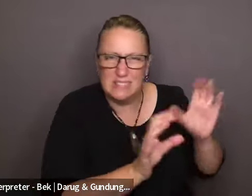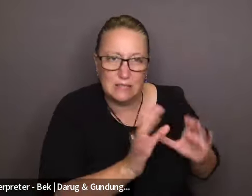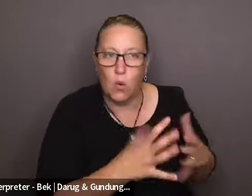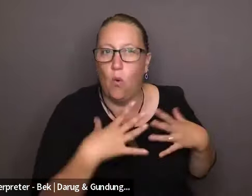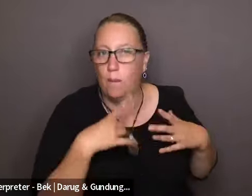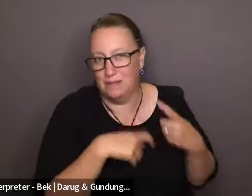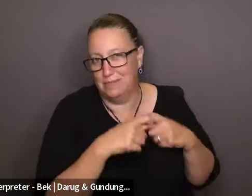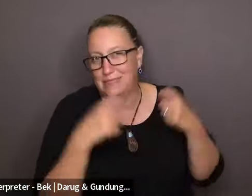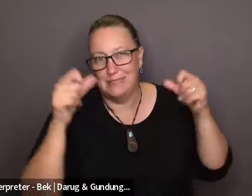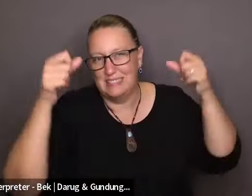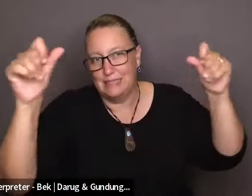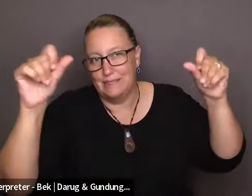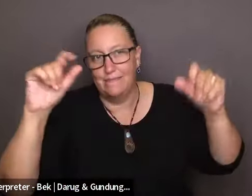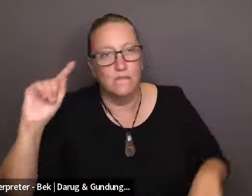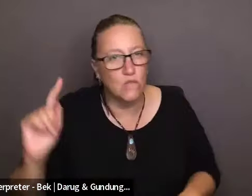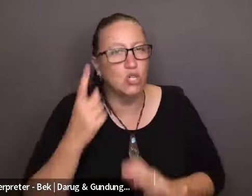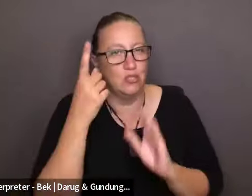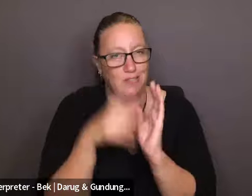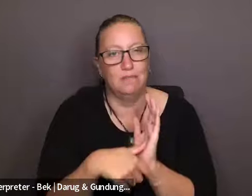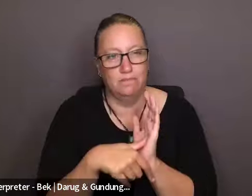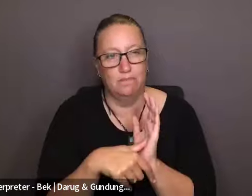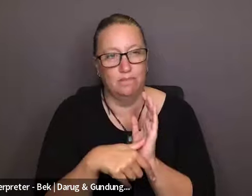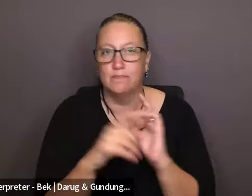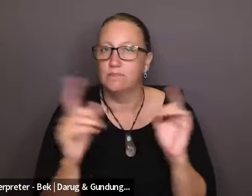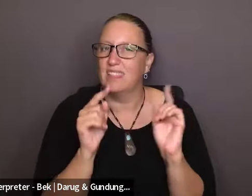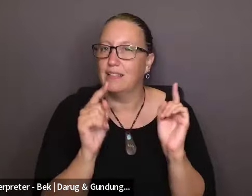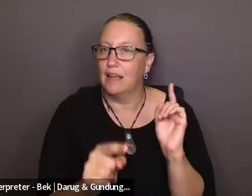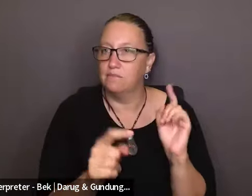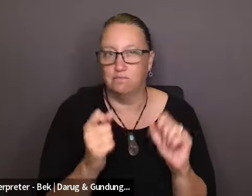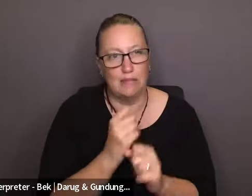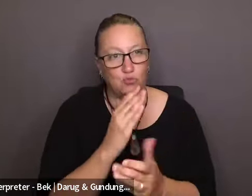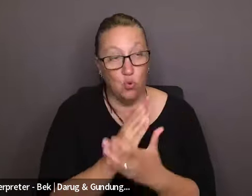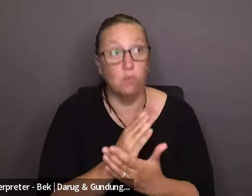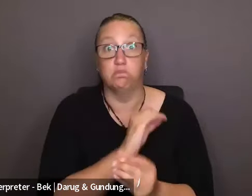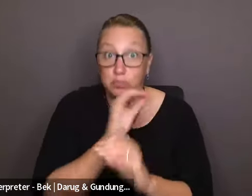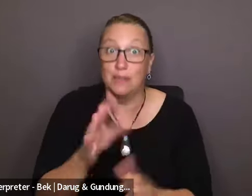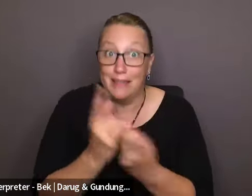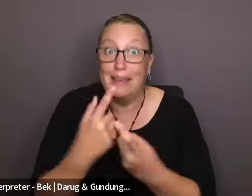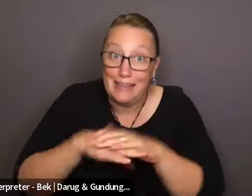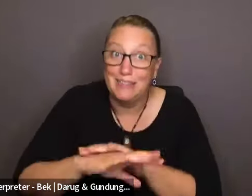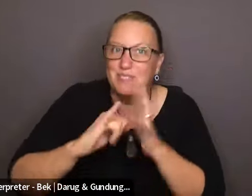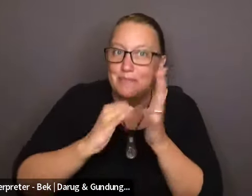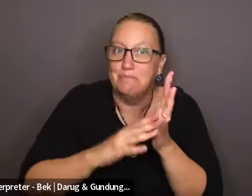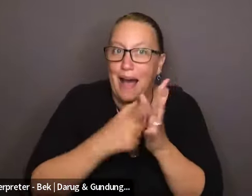and we're interested in what you've spent time constructing and putting together as a team and we want you to be